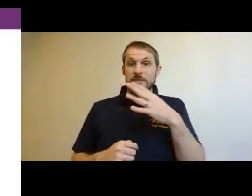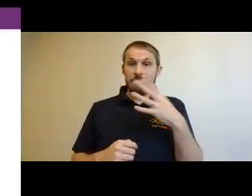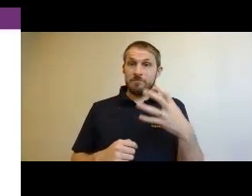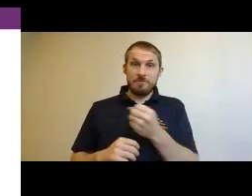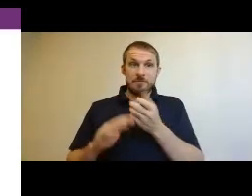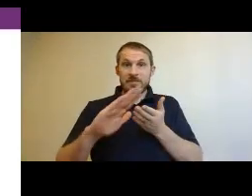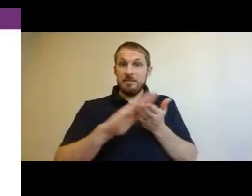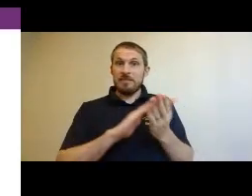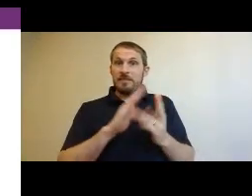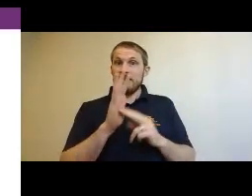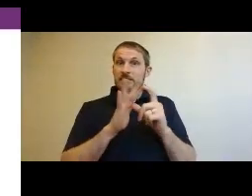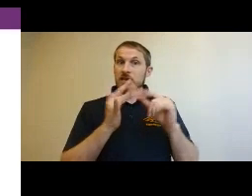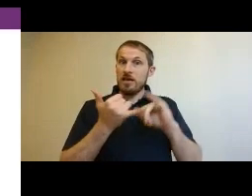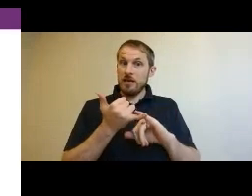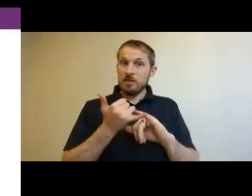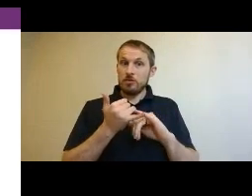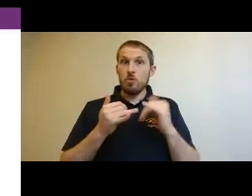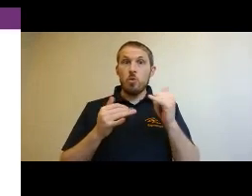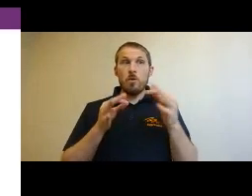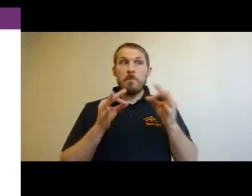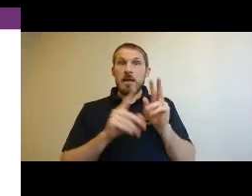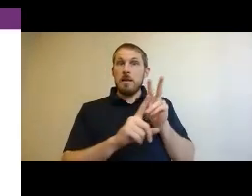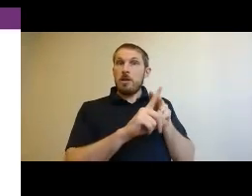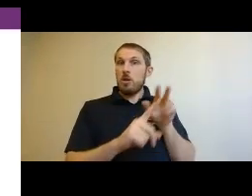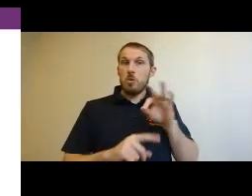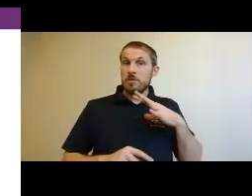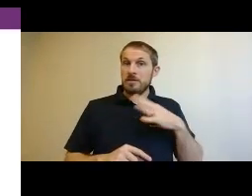even planning to apply to get support from us at this stage.